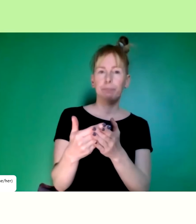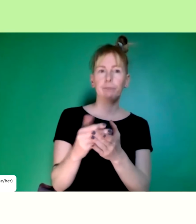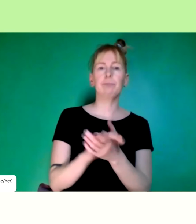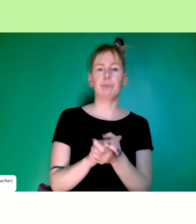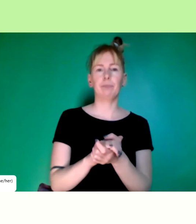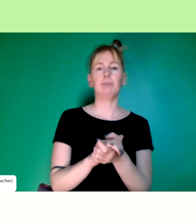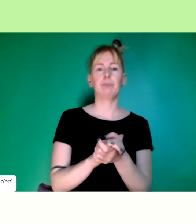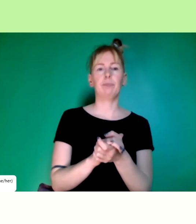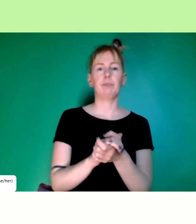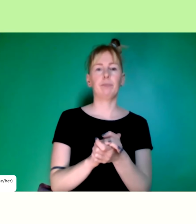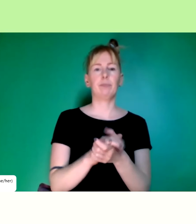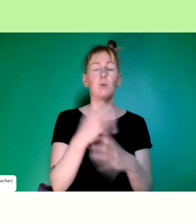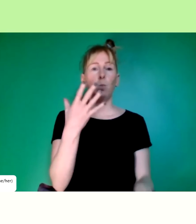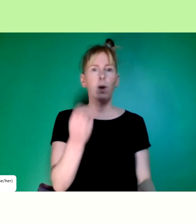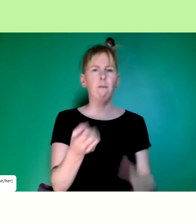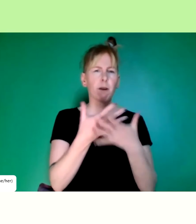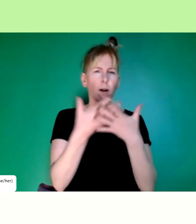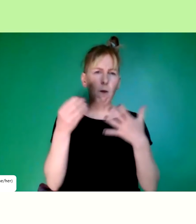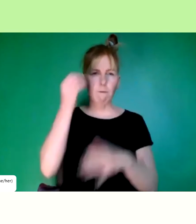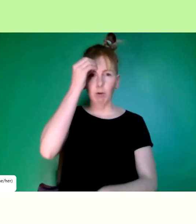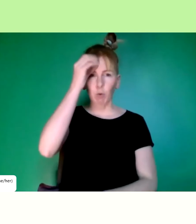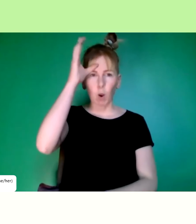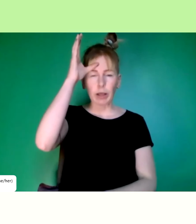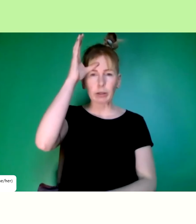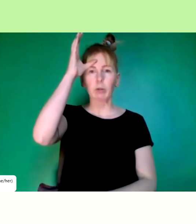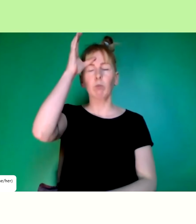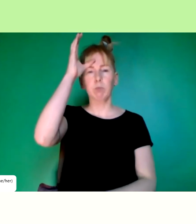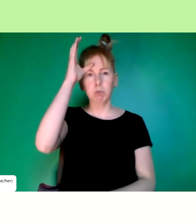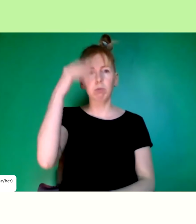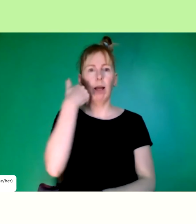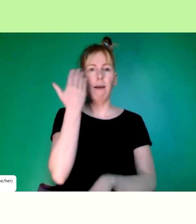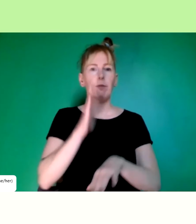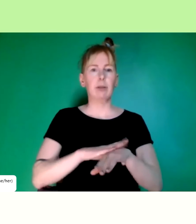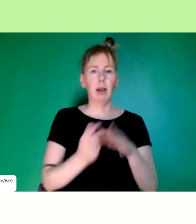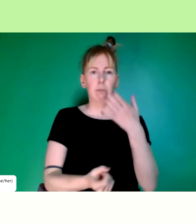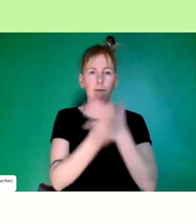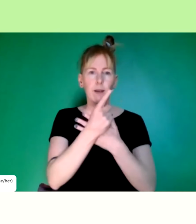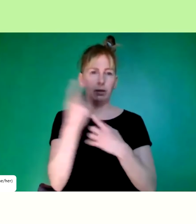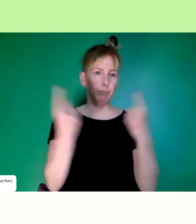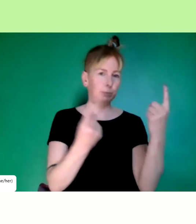There is so much knowledge in the room every time we host an event whether that is